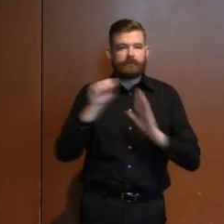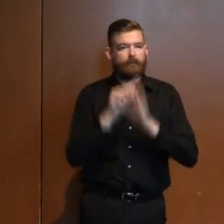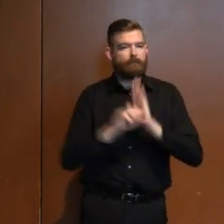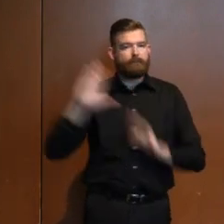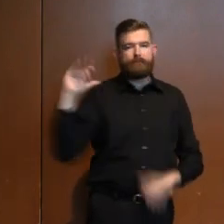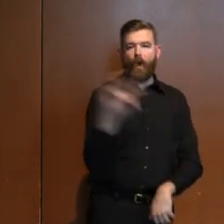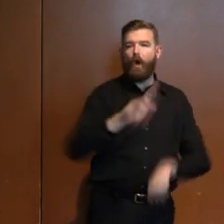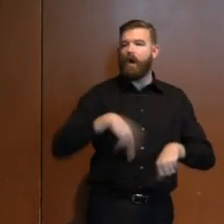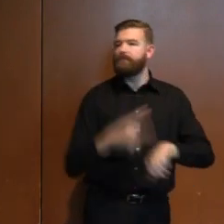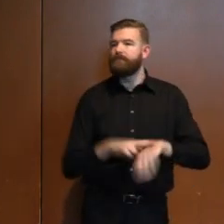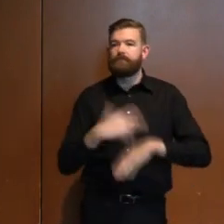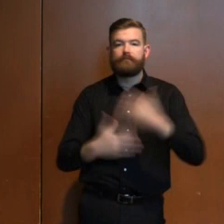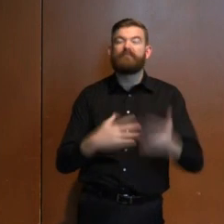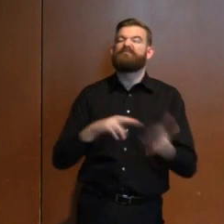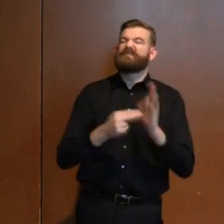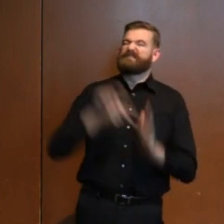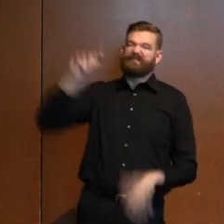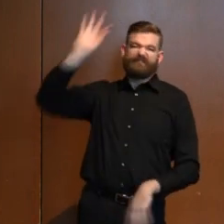RAPIDLY AND READILY GET OUR